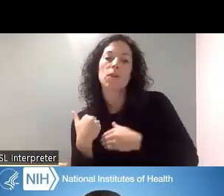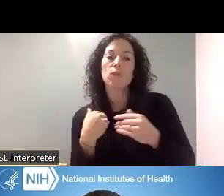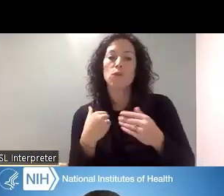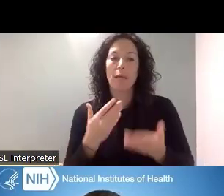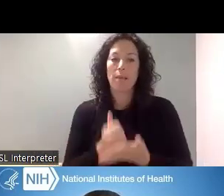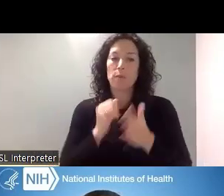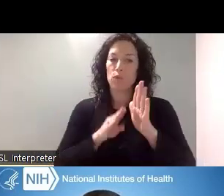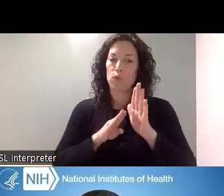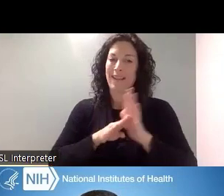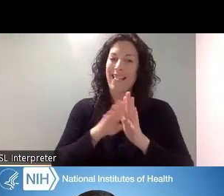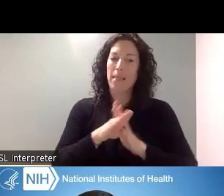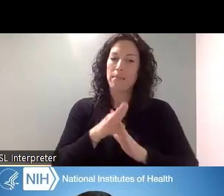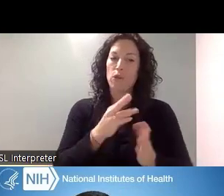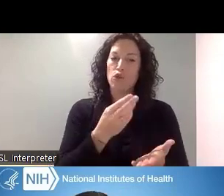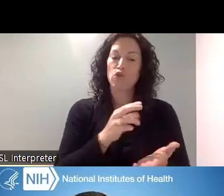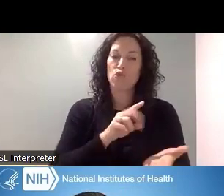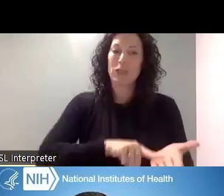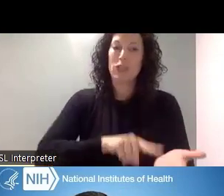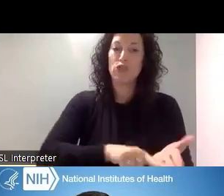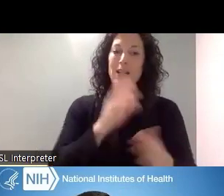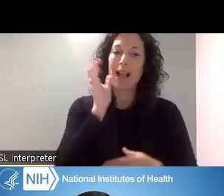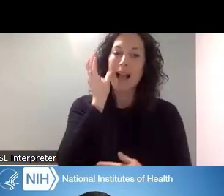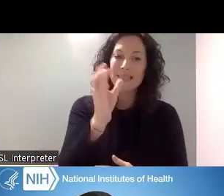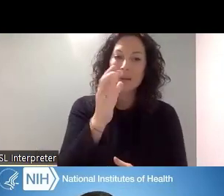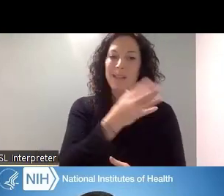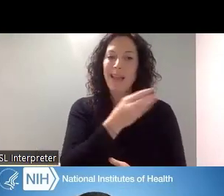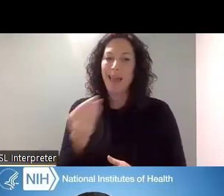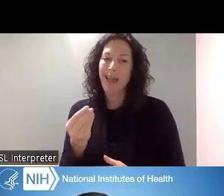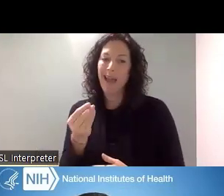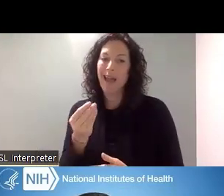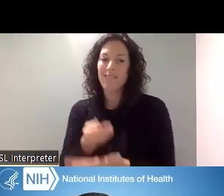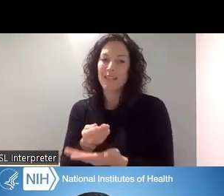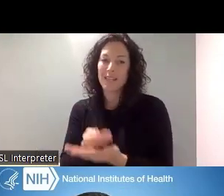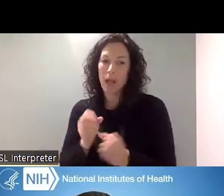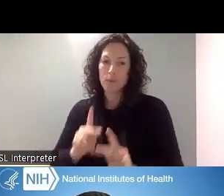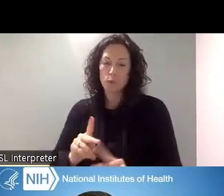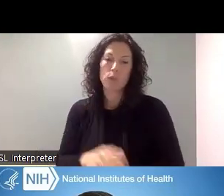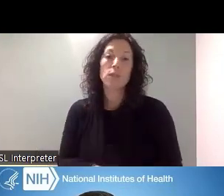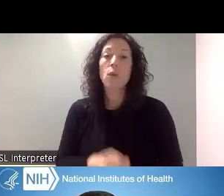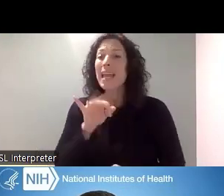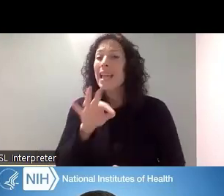and funding opportunity announcements. So if you've never contacted a program staff before,